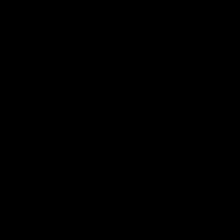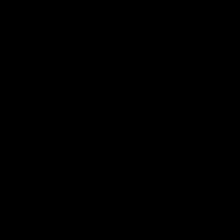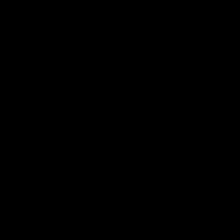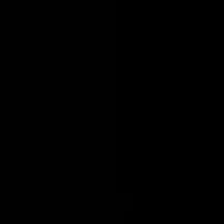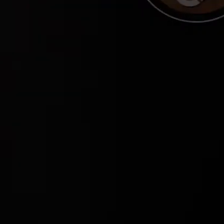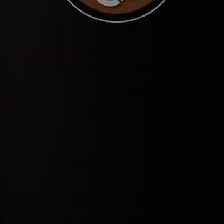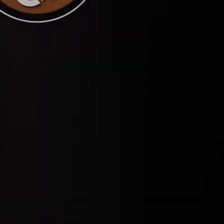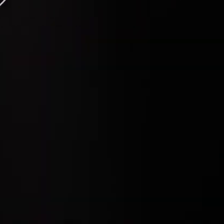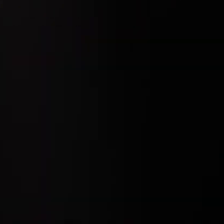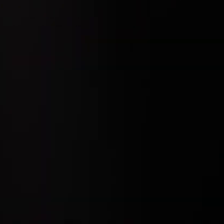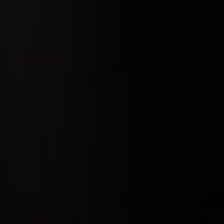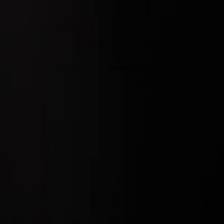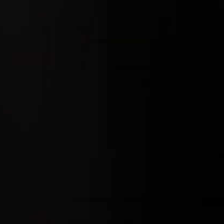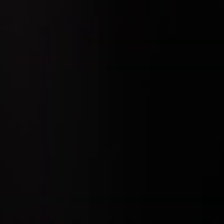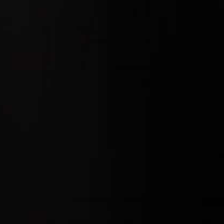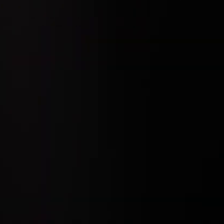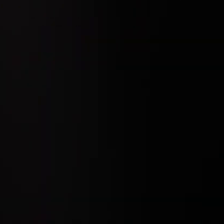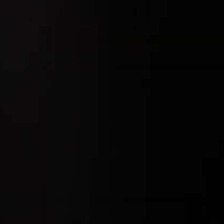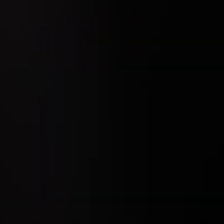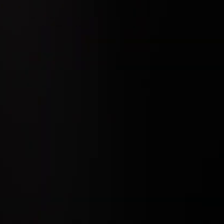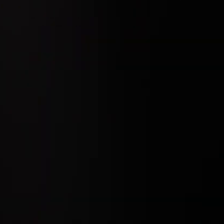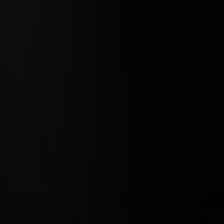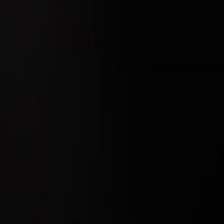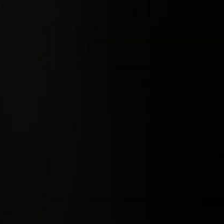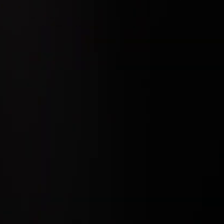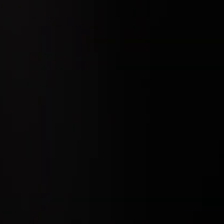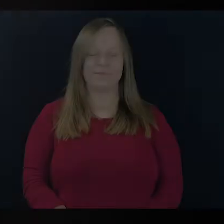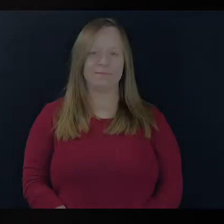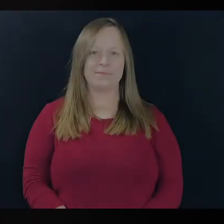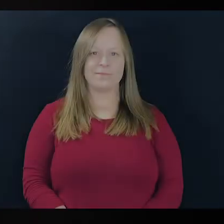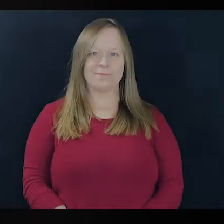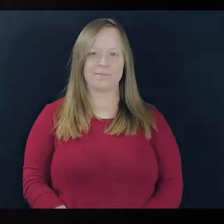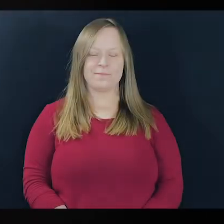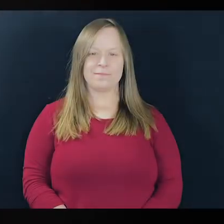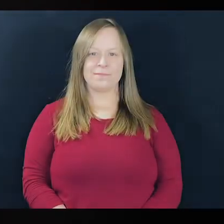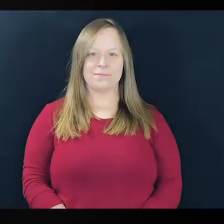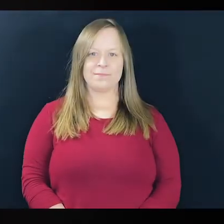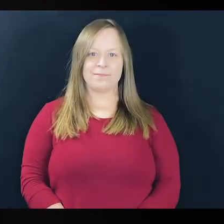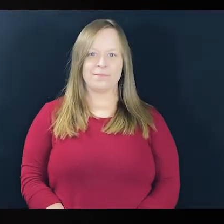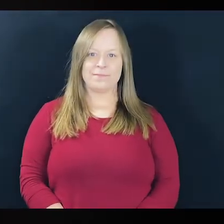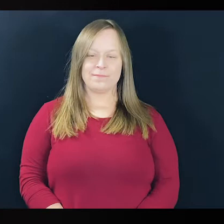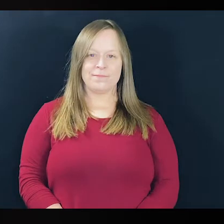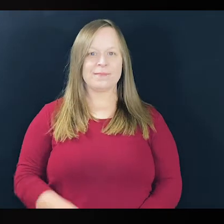Upbeat music fades in